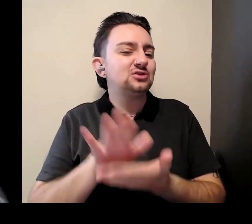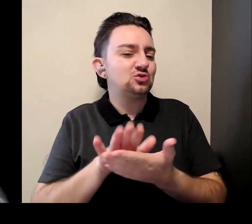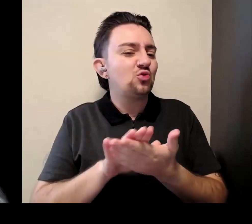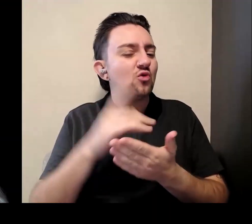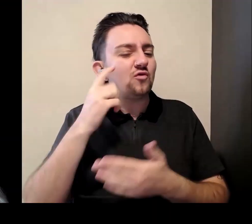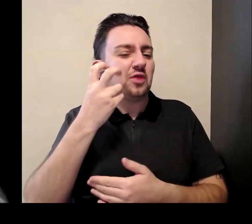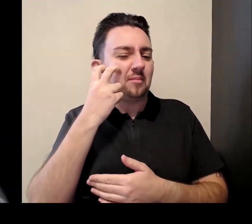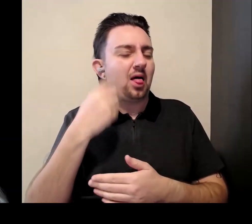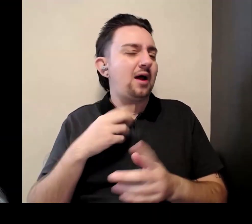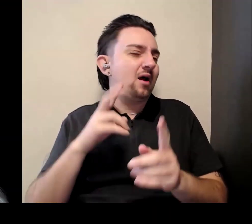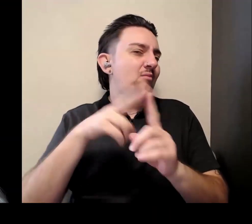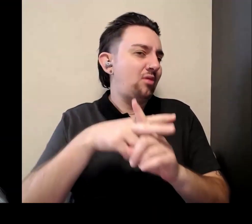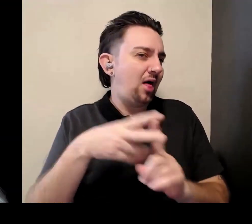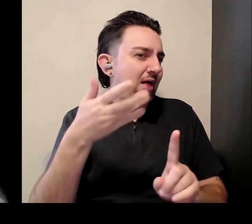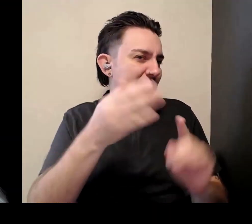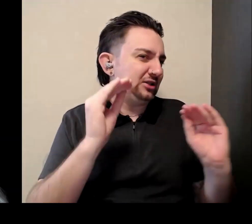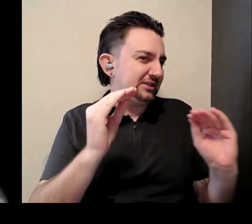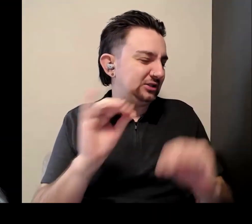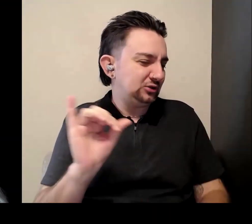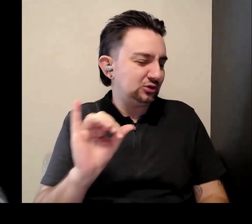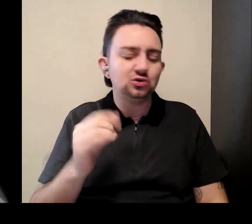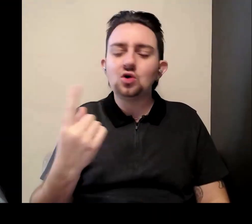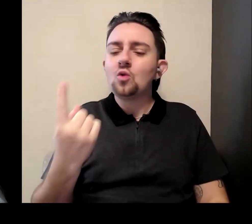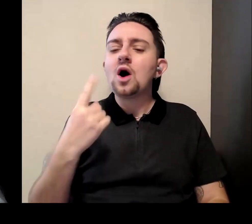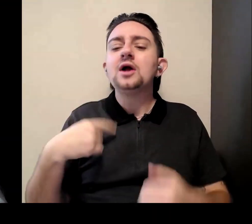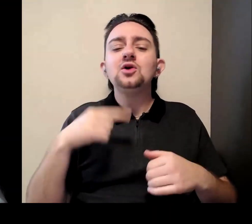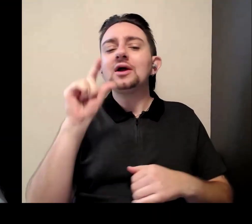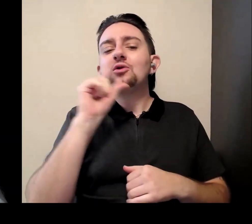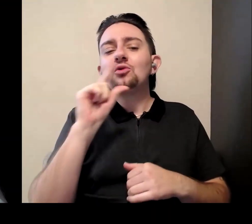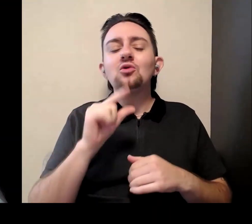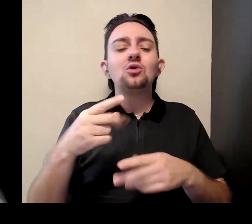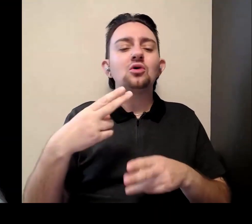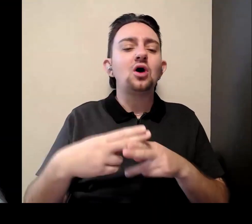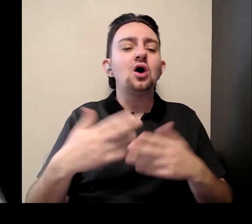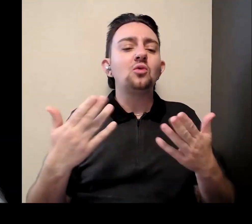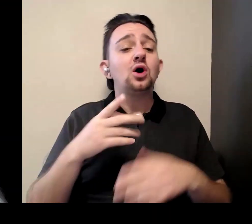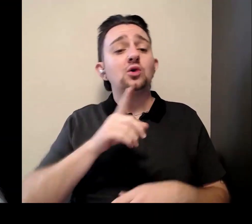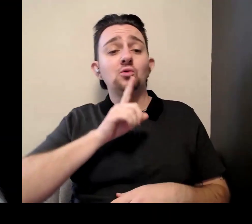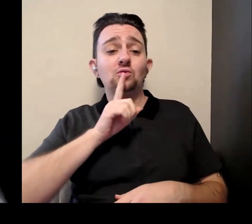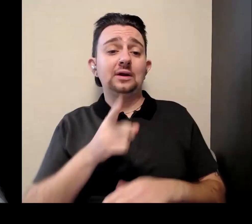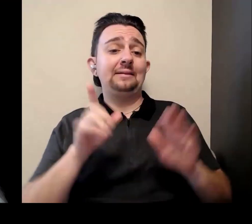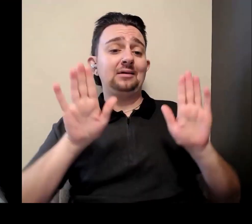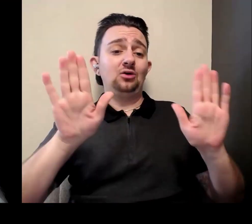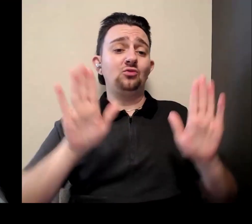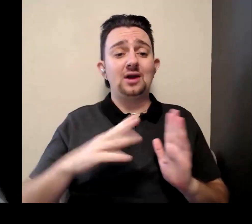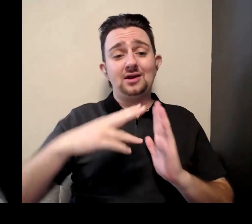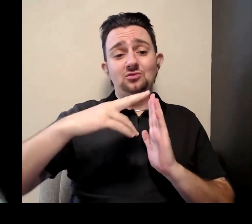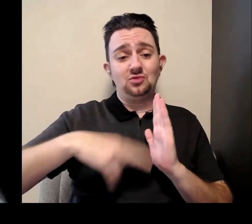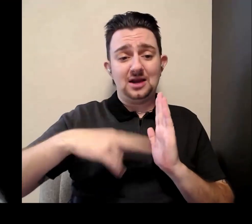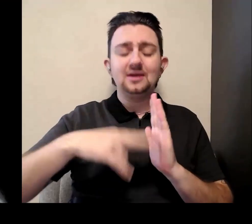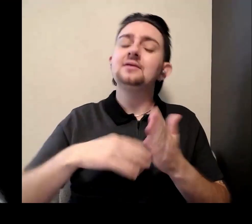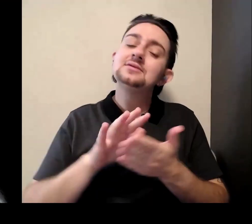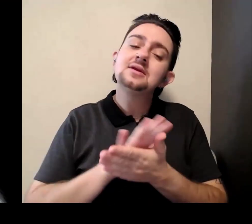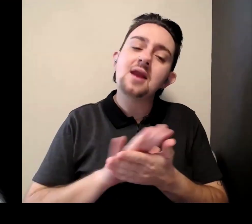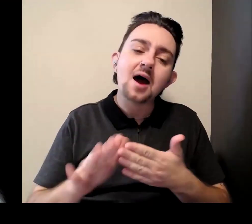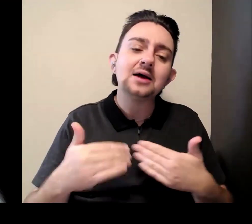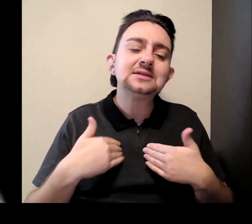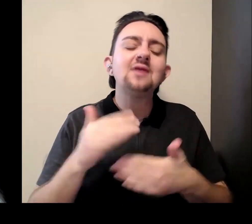And if you just Google Really Great Reading, one thing I love about it, has videos that help train you that really give you that science of reading background.